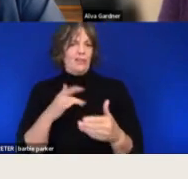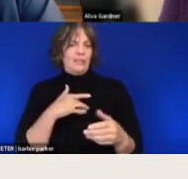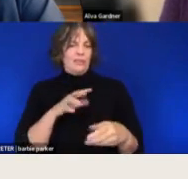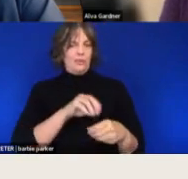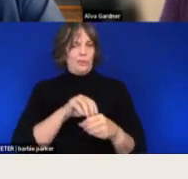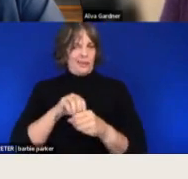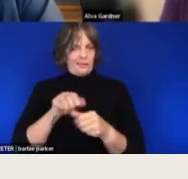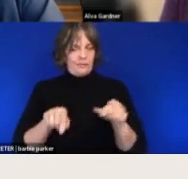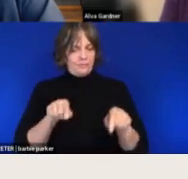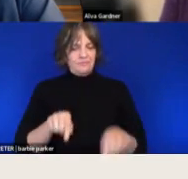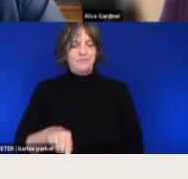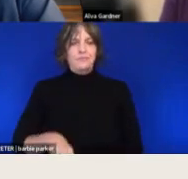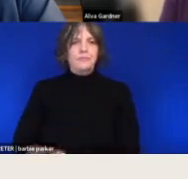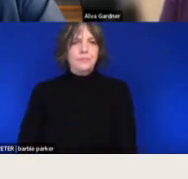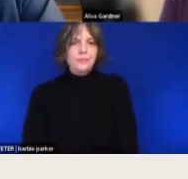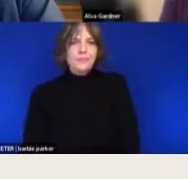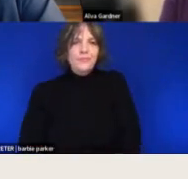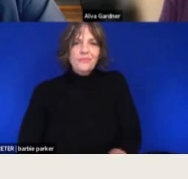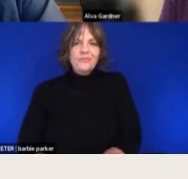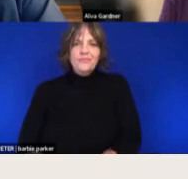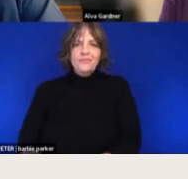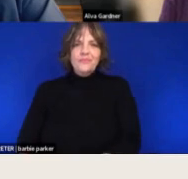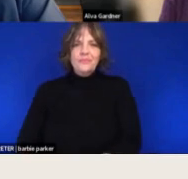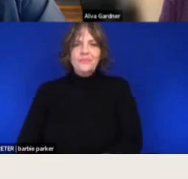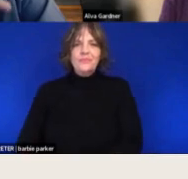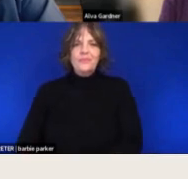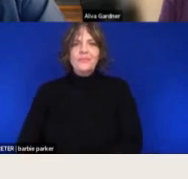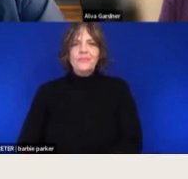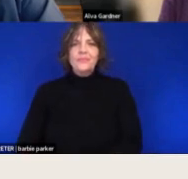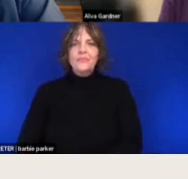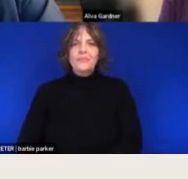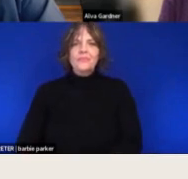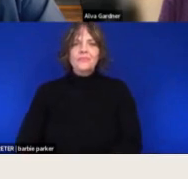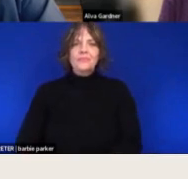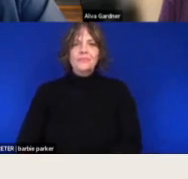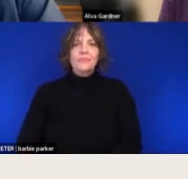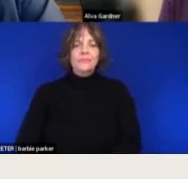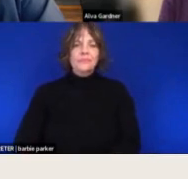that say, you know, the rule says we, we the rule doesn't say we can do it, so we can't do it.